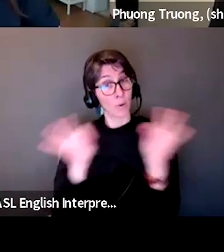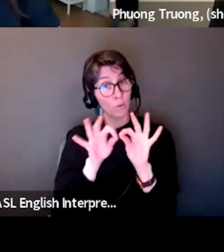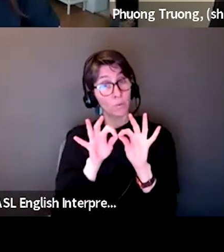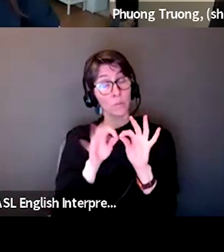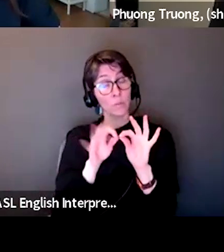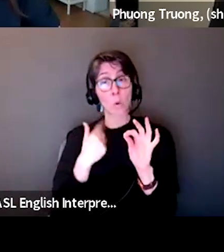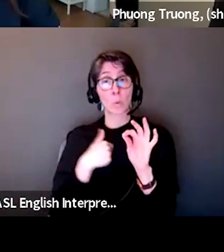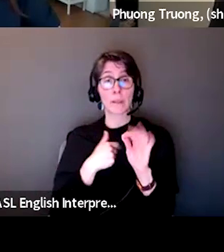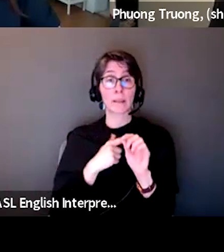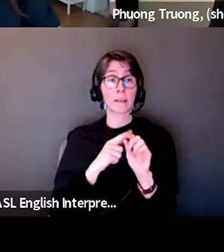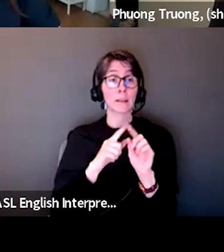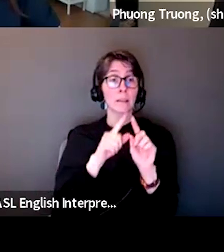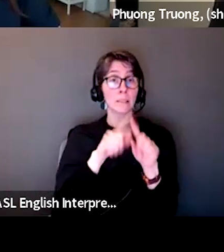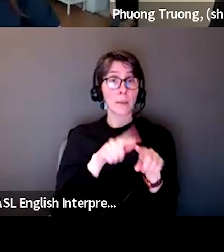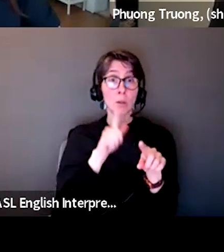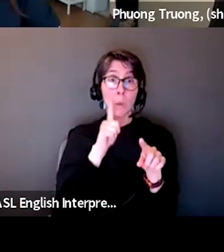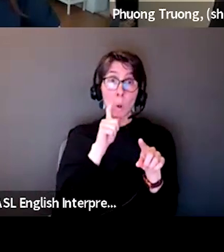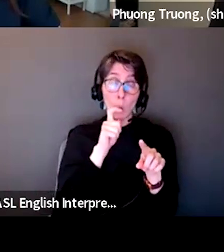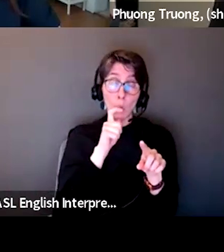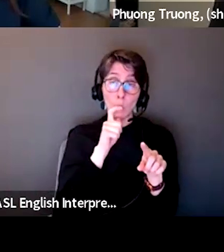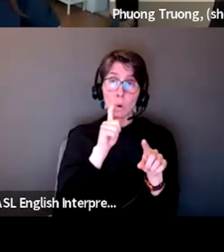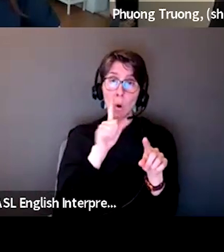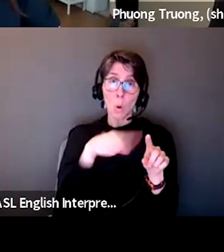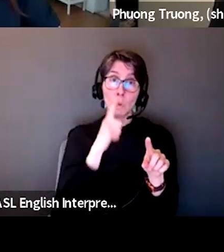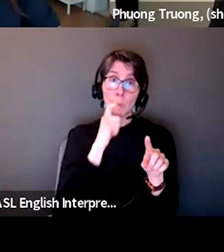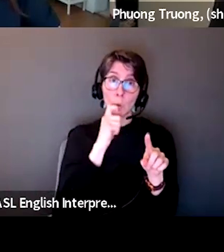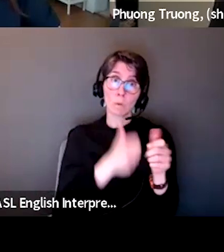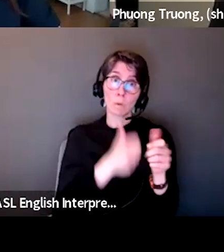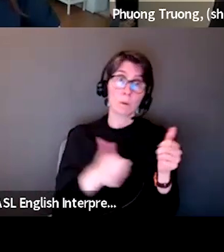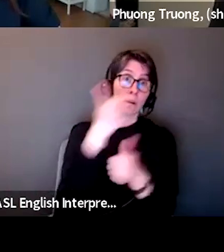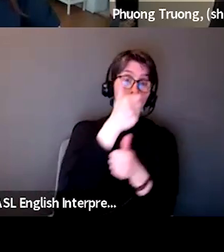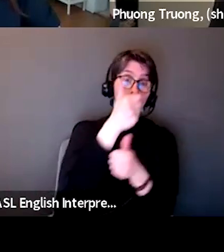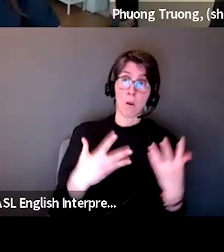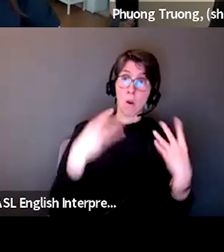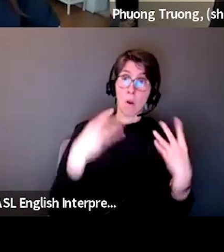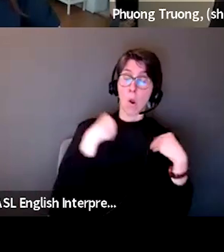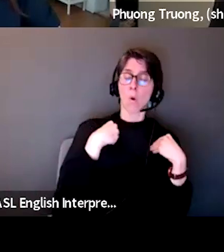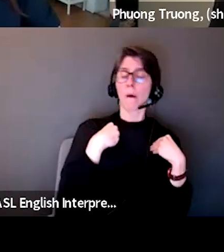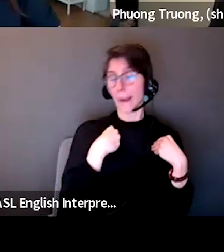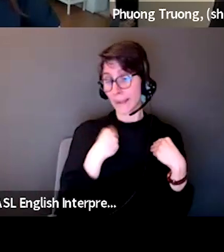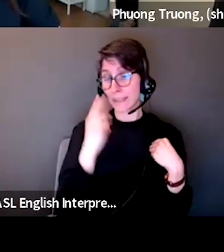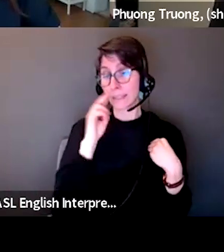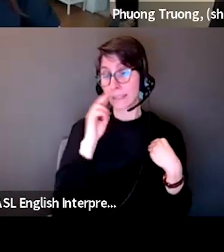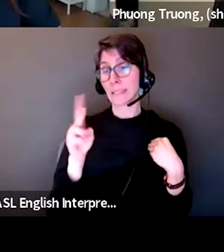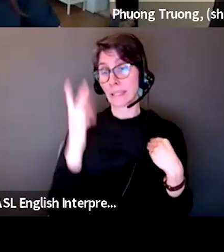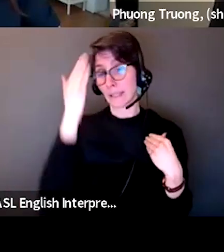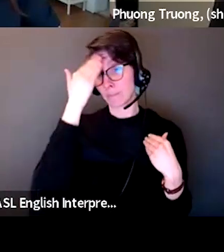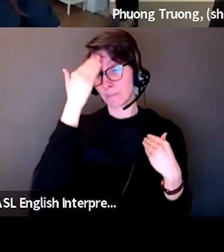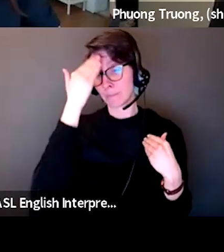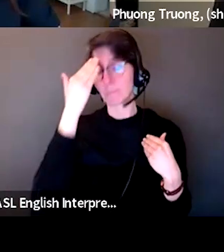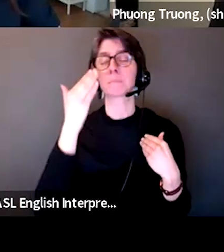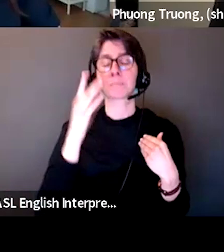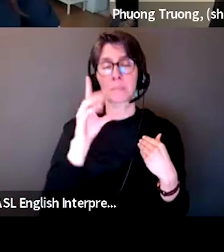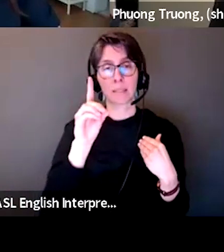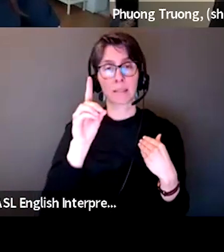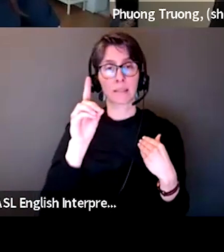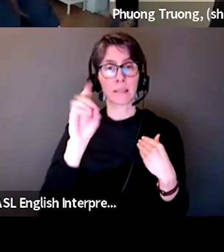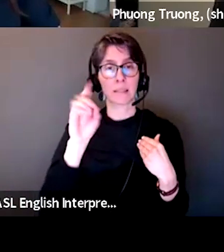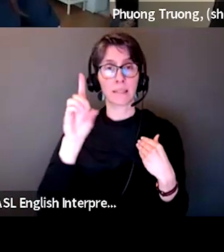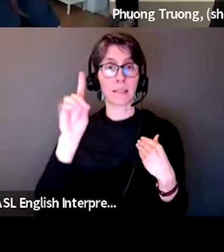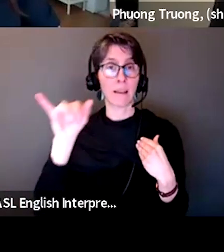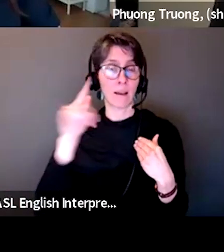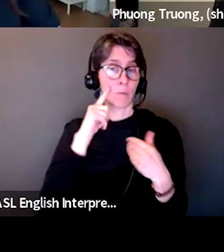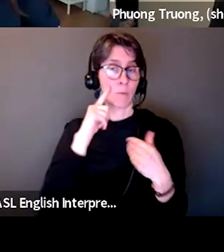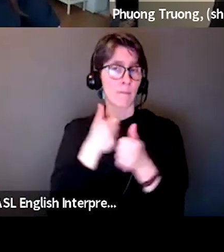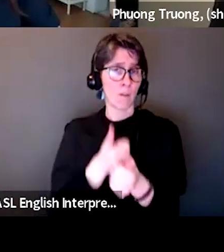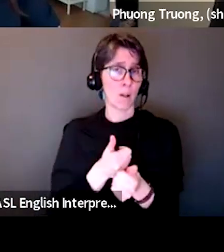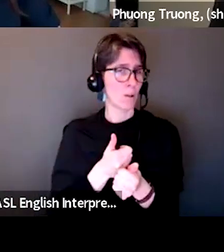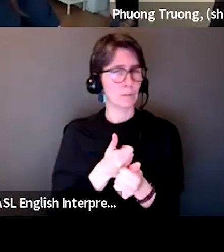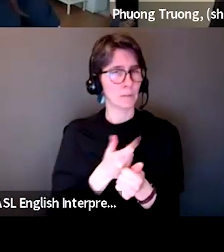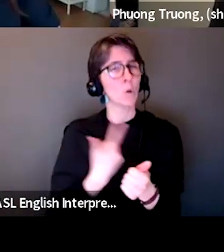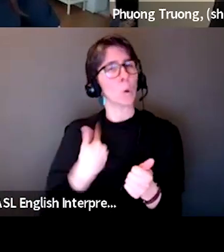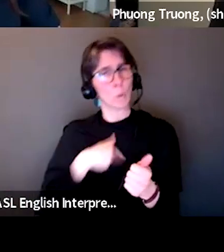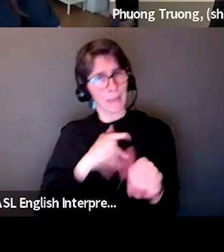ownership, senior staff or management, to ensure that EDI is always adhered to. So, the role of